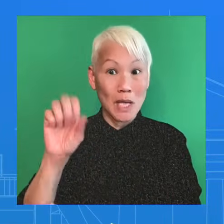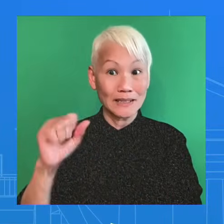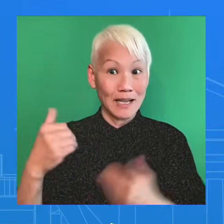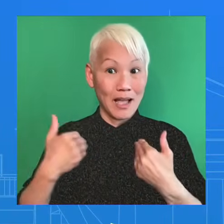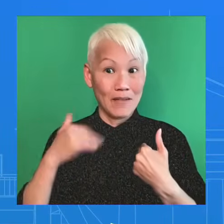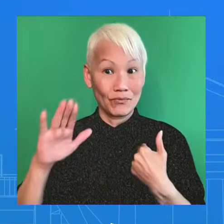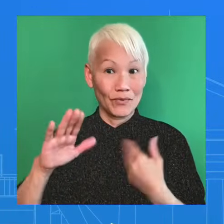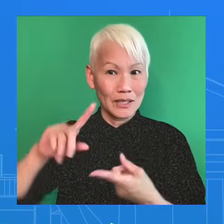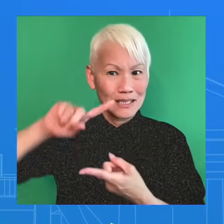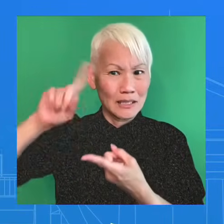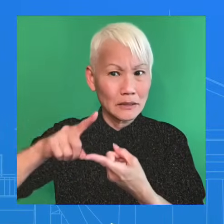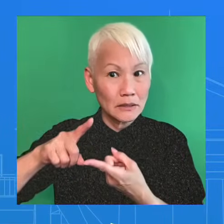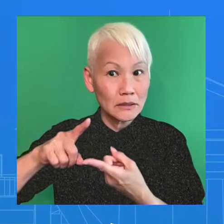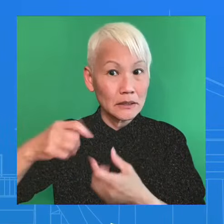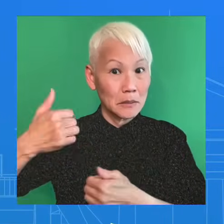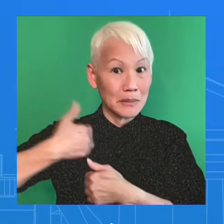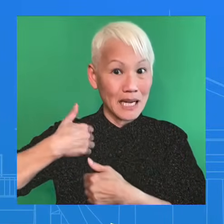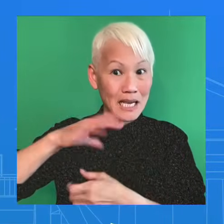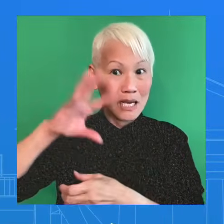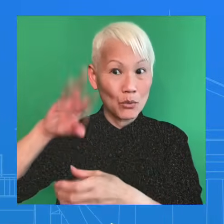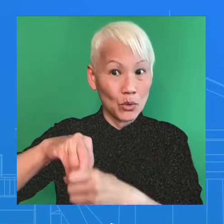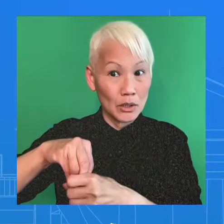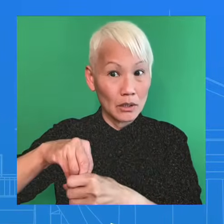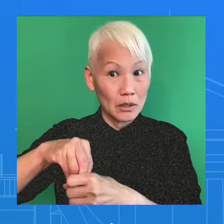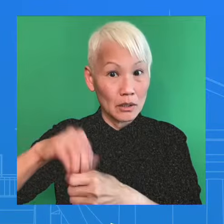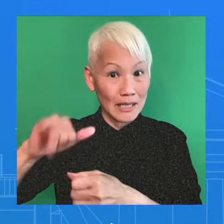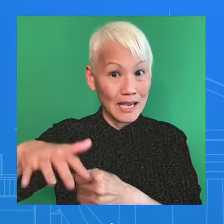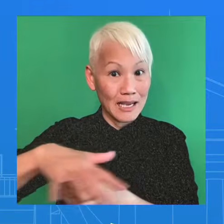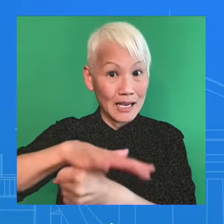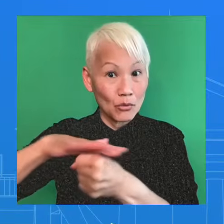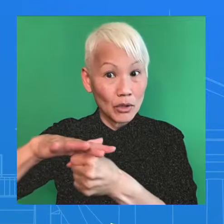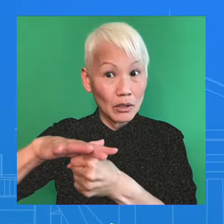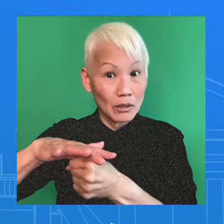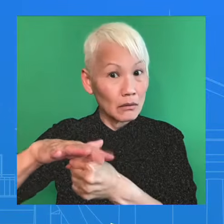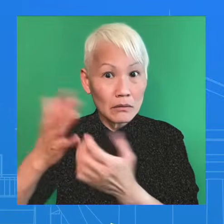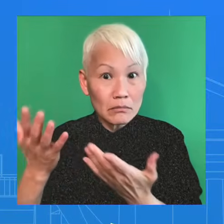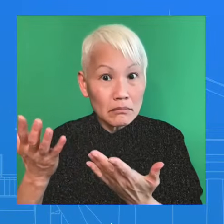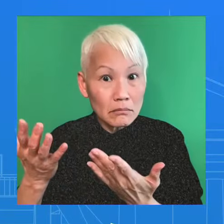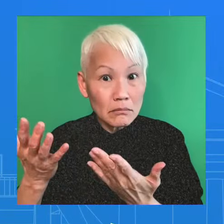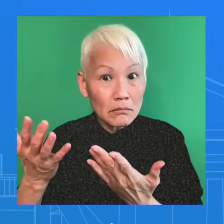And how could this affect the Abraham Accords? Mr. Kirby: Which one of those seven do you want me to take first? The Press: All of them, please.